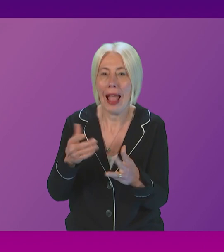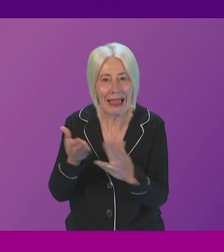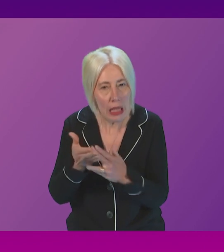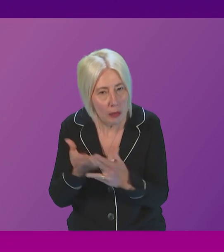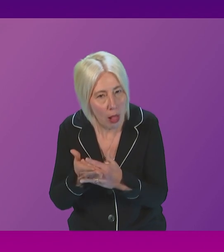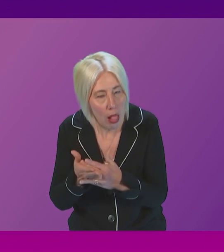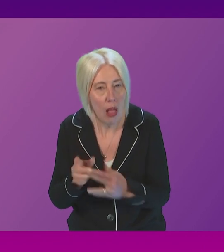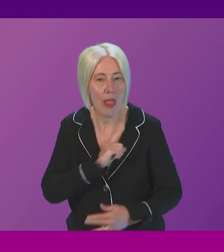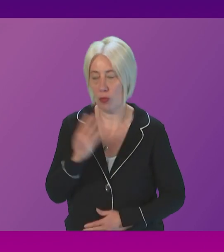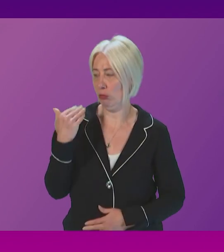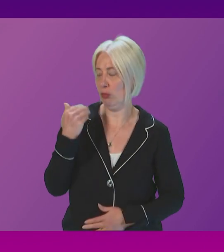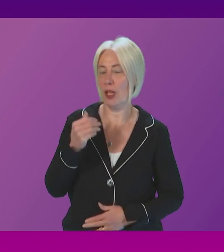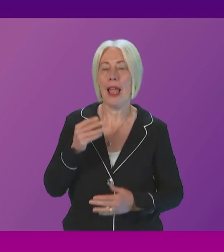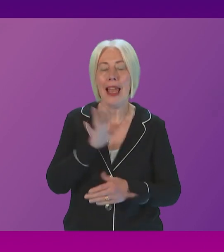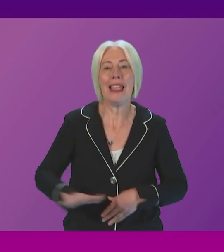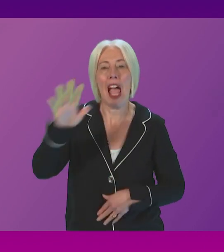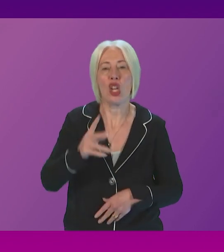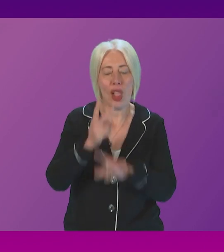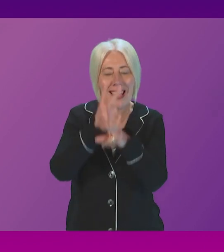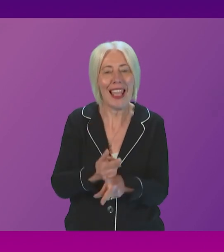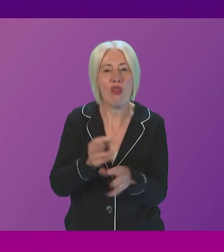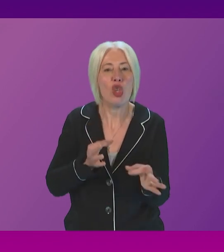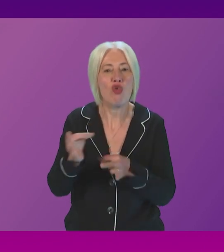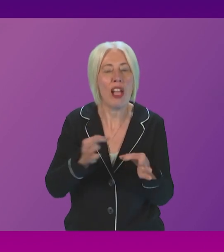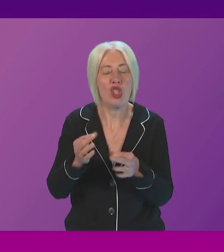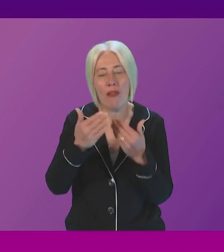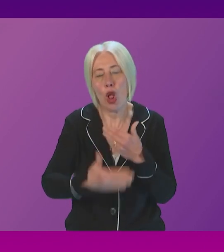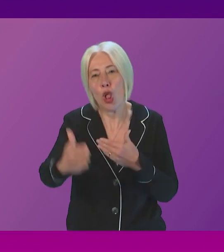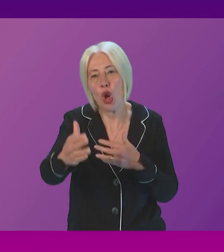why our recent national carers strategy is driving long-term change to improve support